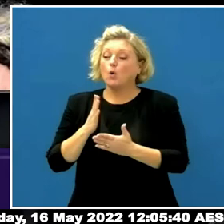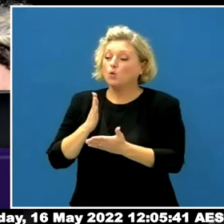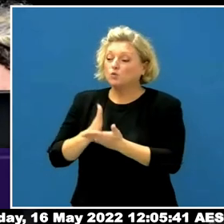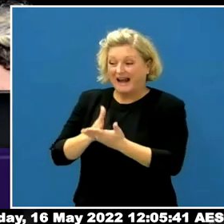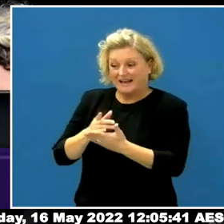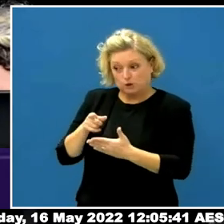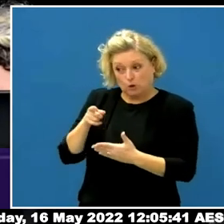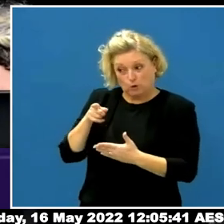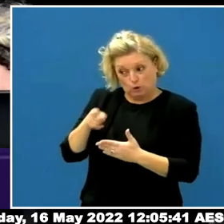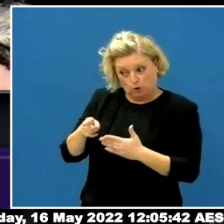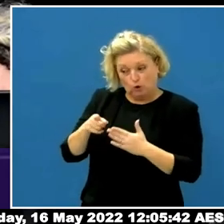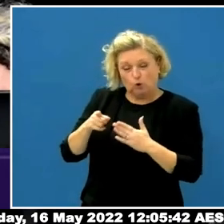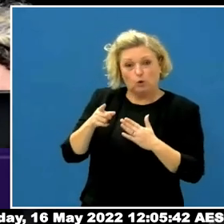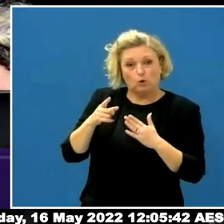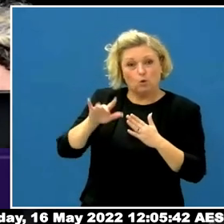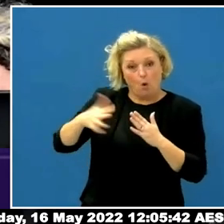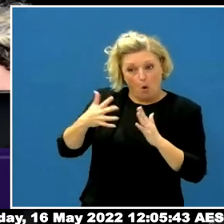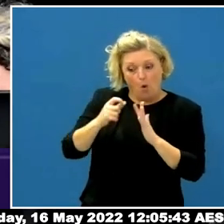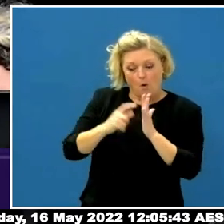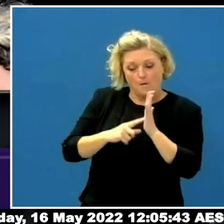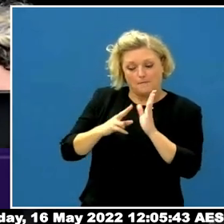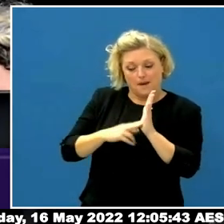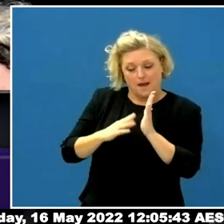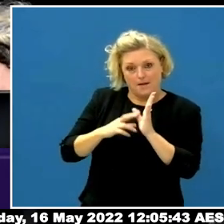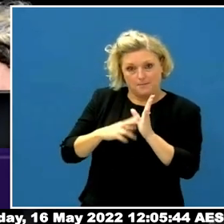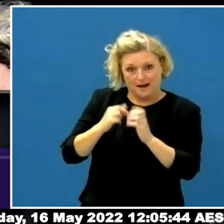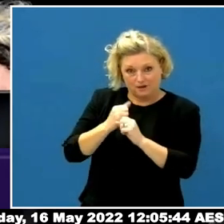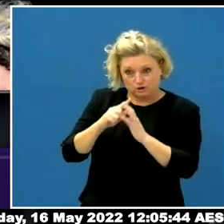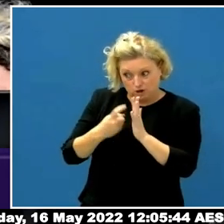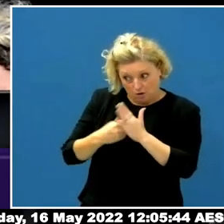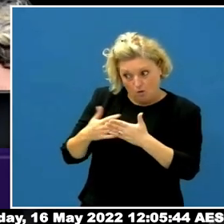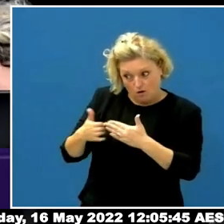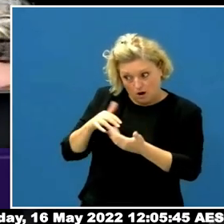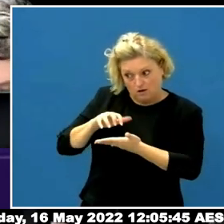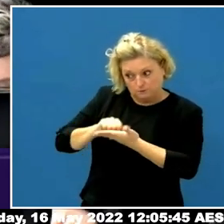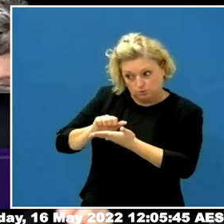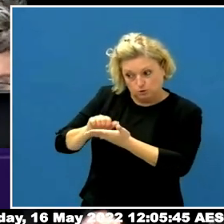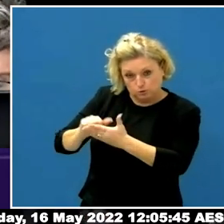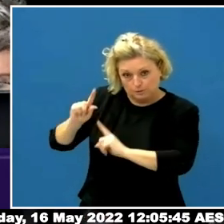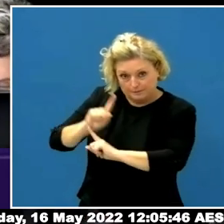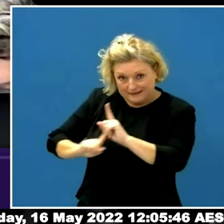Yes. MR FOGARTY: Were you ever invited by Afford to give client feedback or --